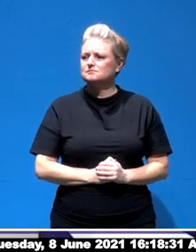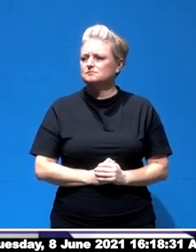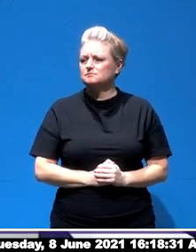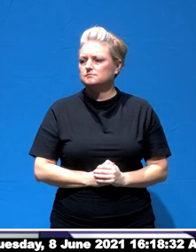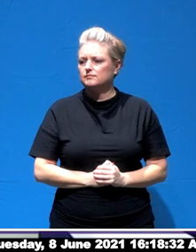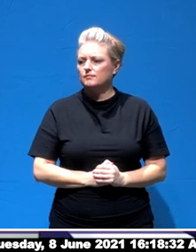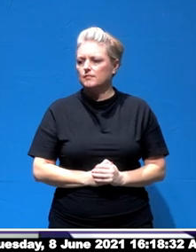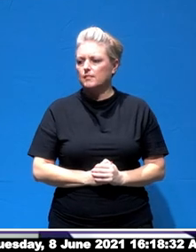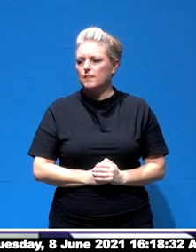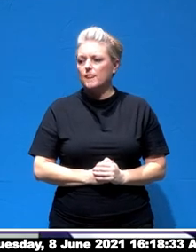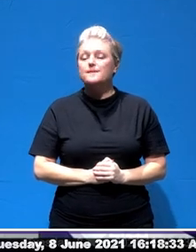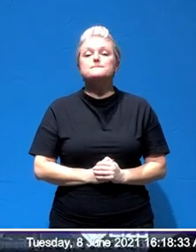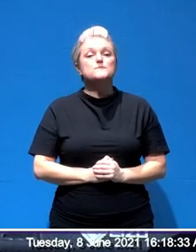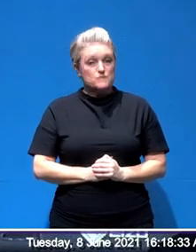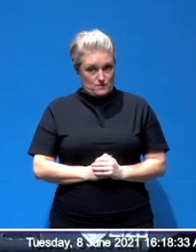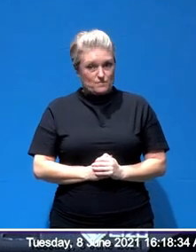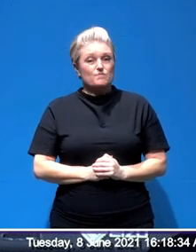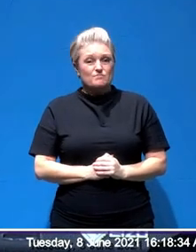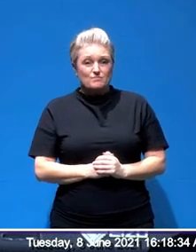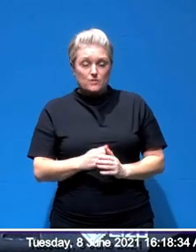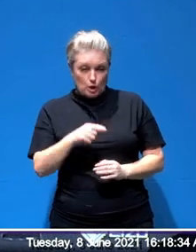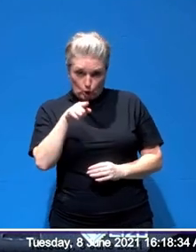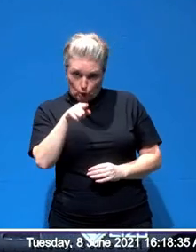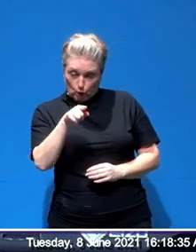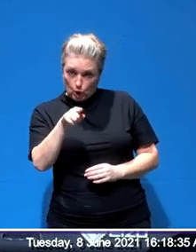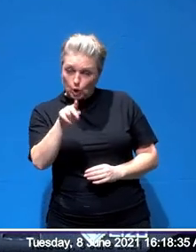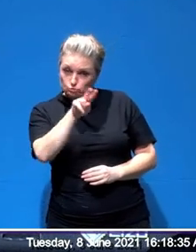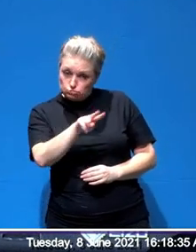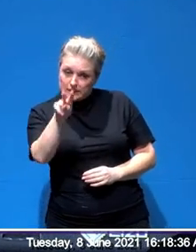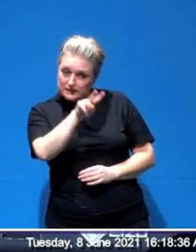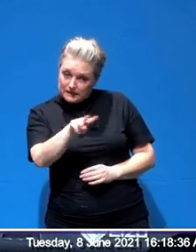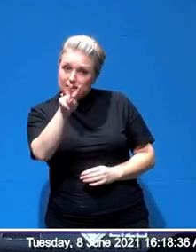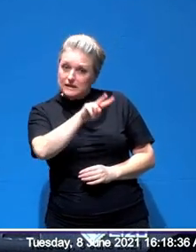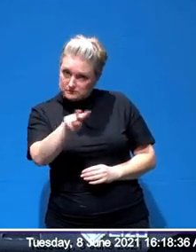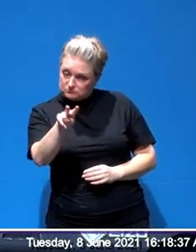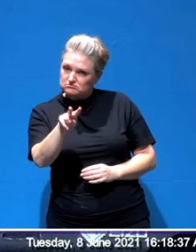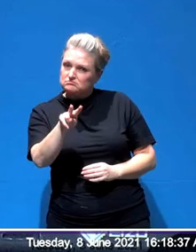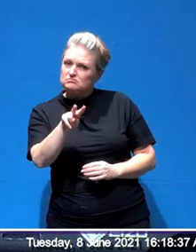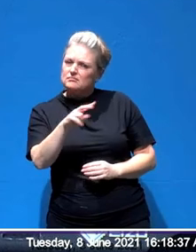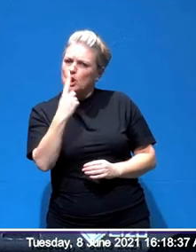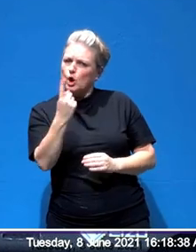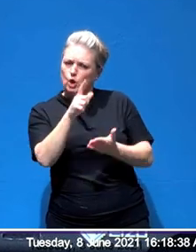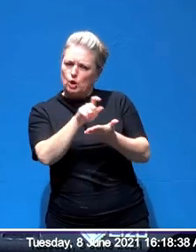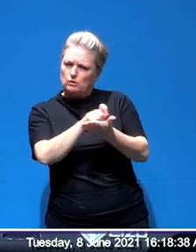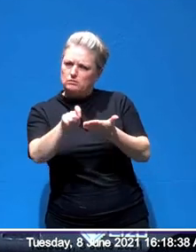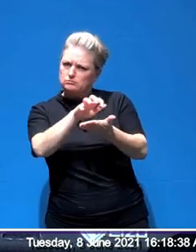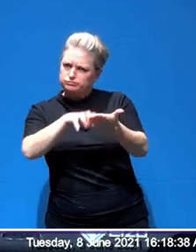You can see from paragraph 90 of Victoria's statement that Lesley